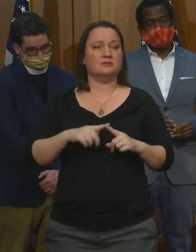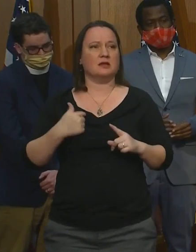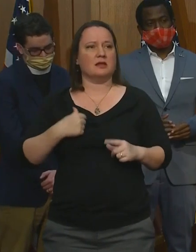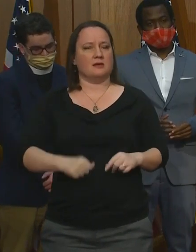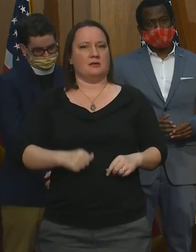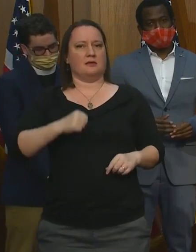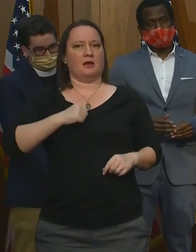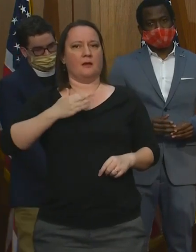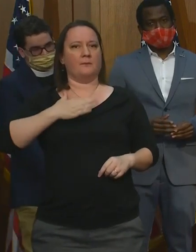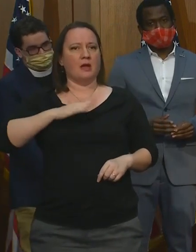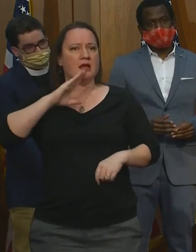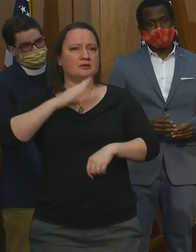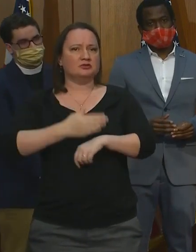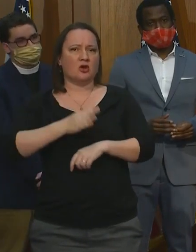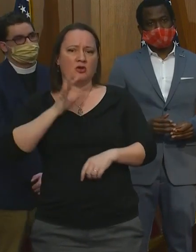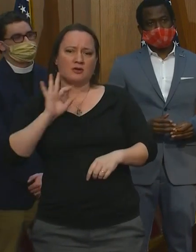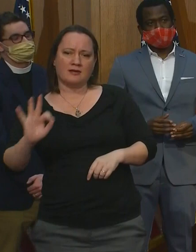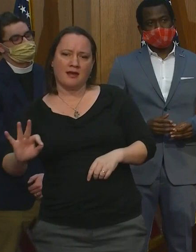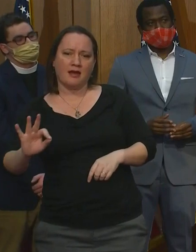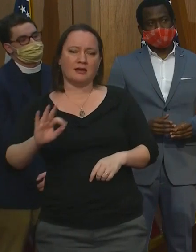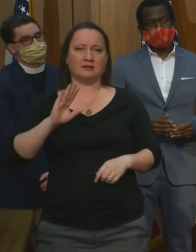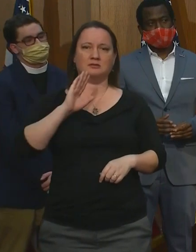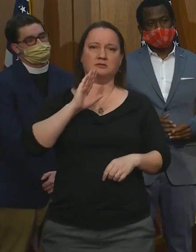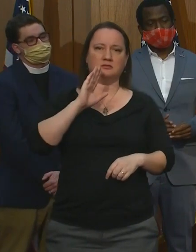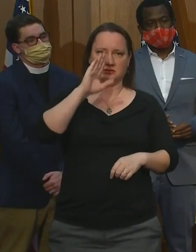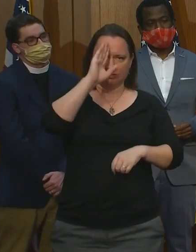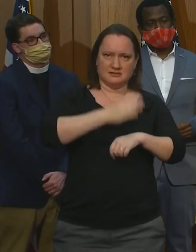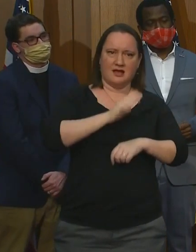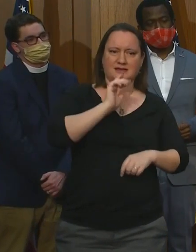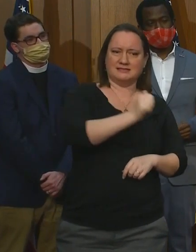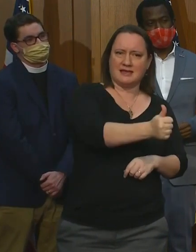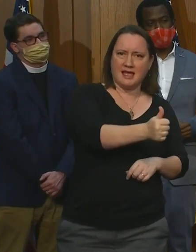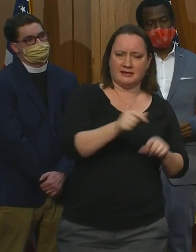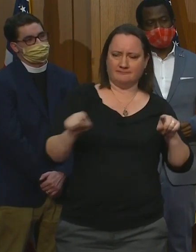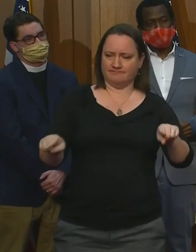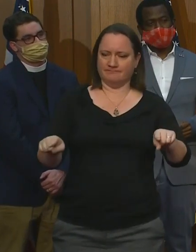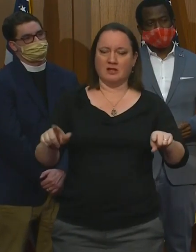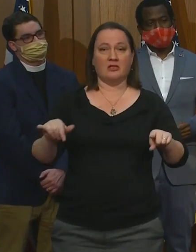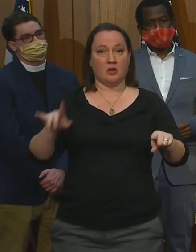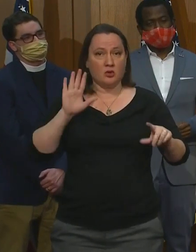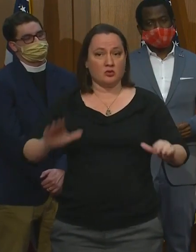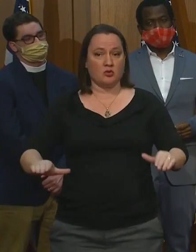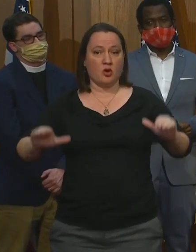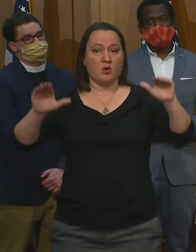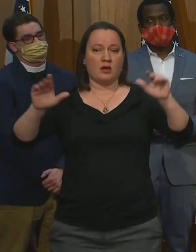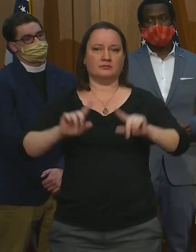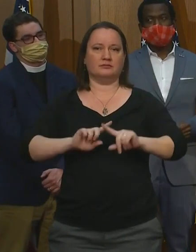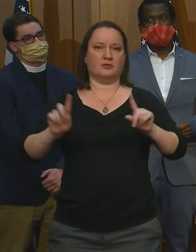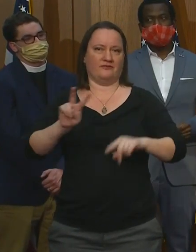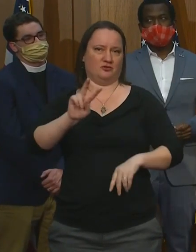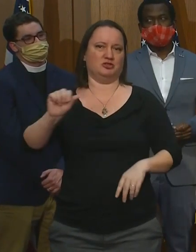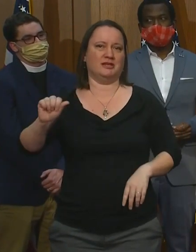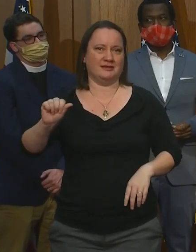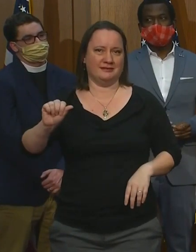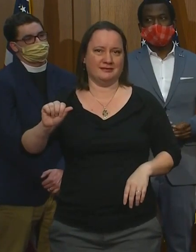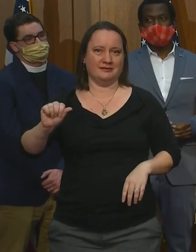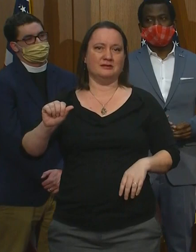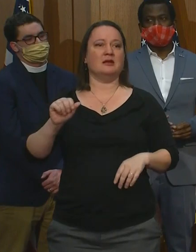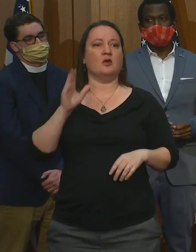SOMETHING THE TAX EVERY SEE. ONE OF US. ARE BUT I'M- OF THAT MIGHT NINE YEAR OLD DAUGHTER AND TEN YEAR OLD SON- WILL NOT